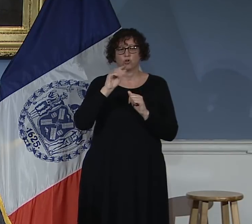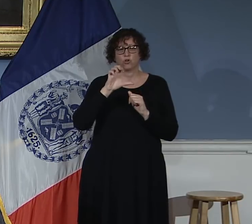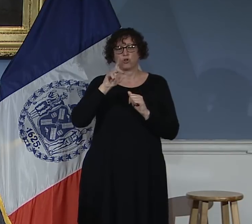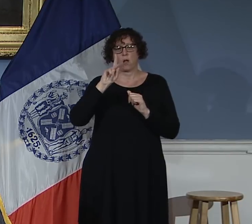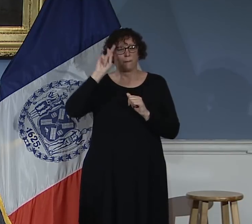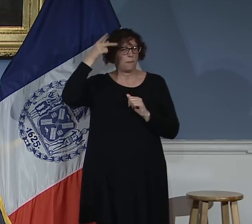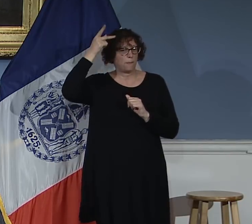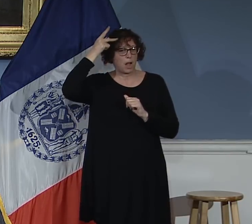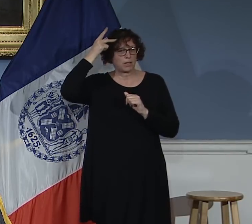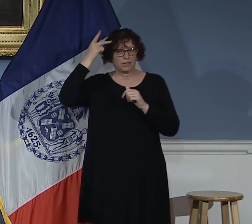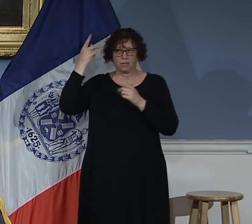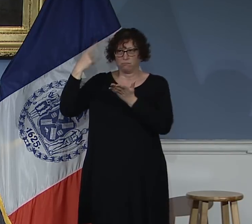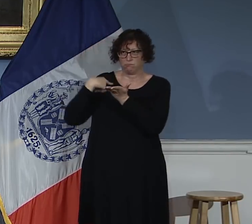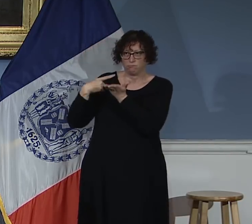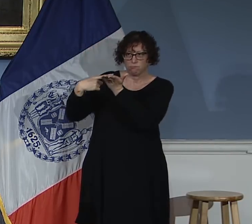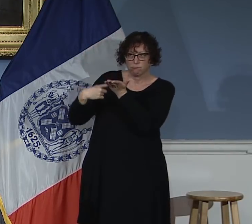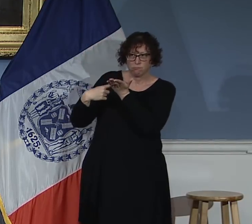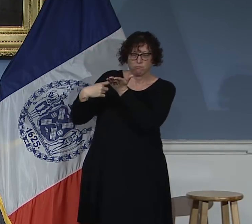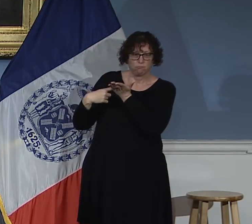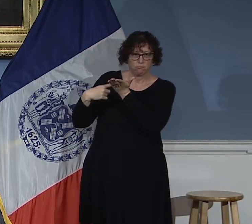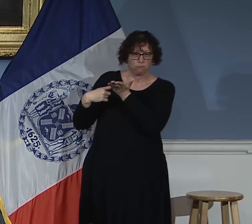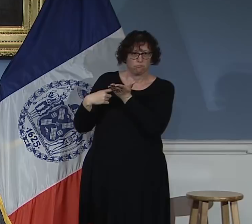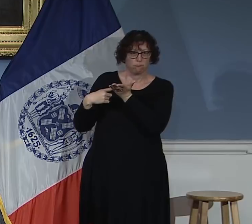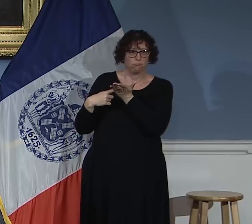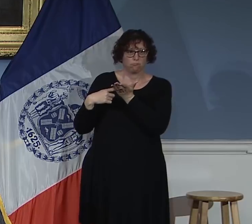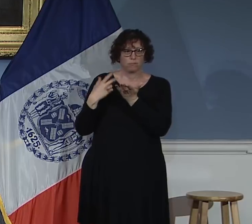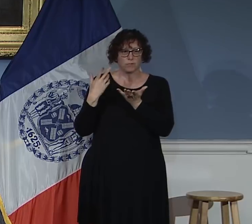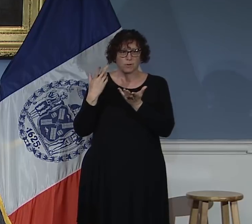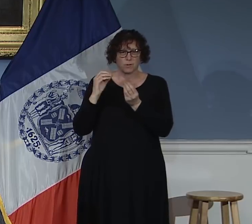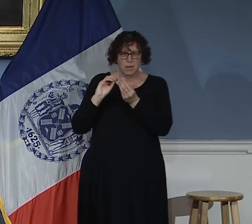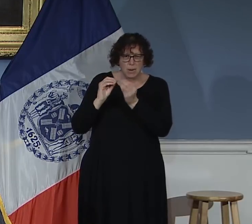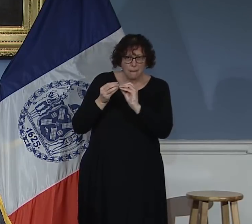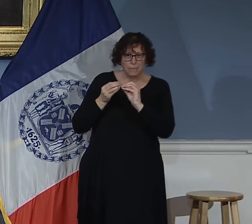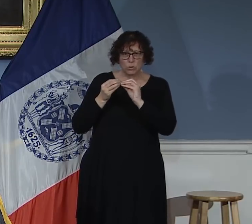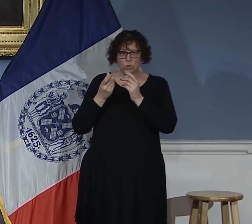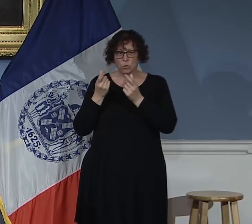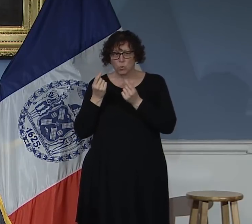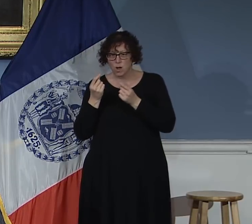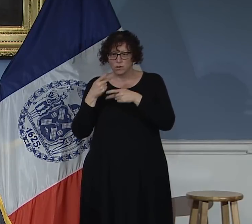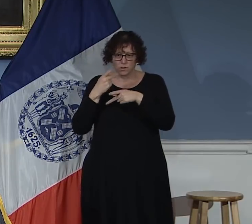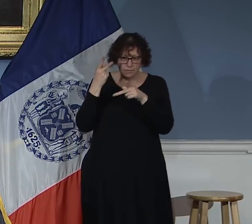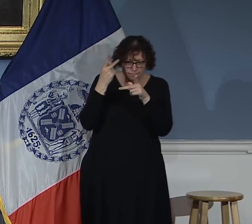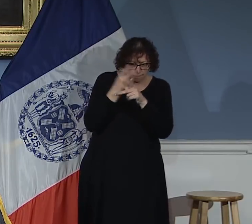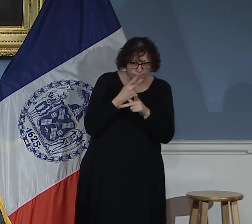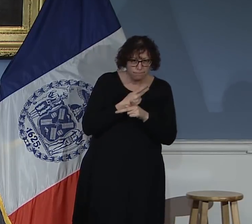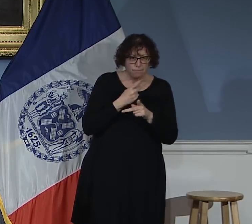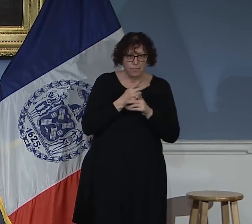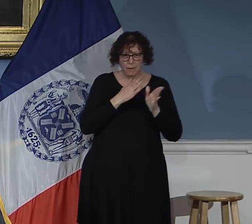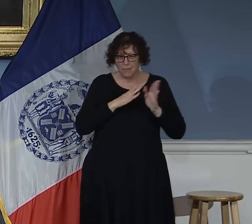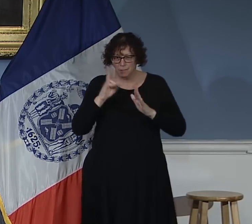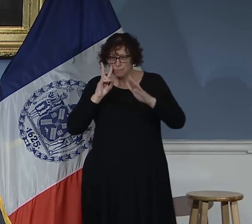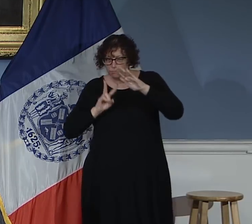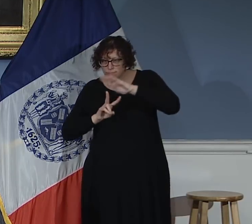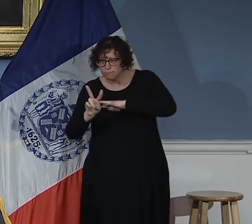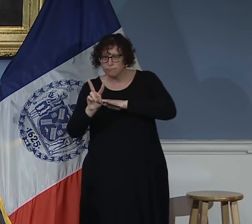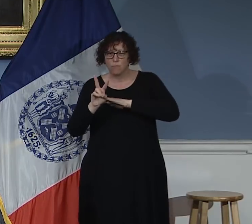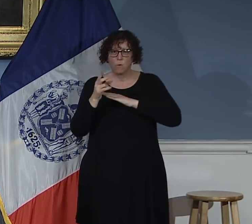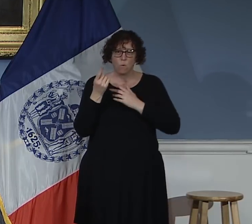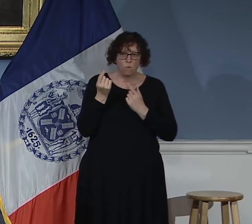THIS CRISIS. HE HAS PUT FORWARD THIS MARSHAL PLAN IDEA. HTE OWRD IS SPREADING. WE WILL ASK OUR CONGRESSIONAL